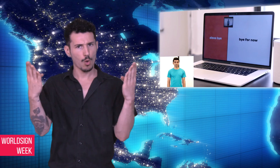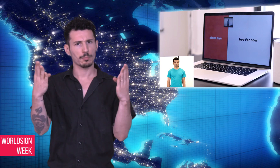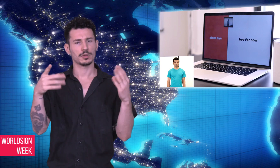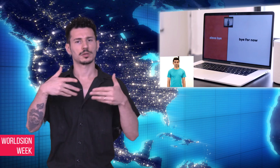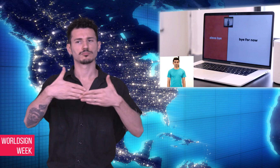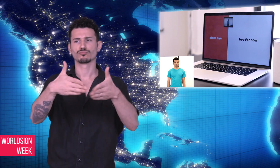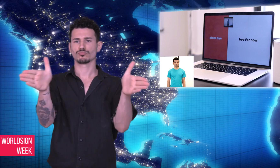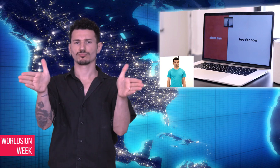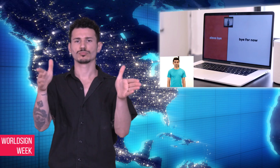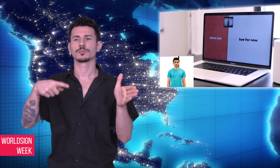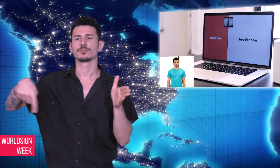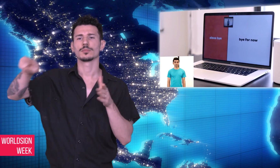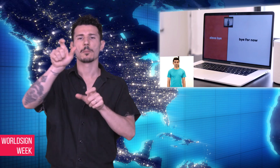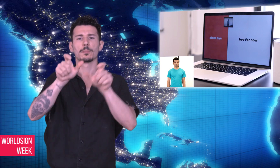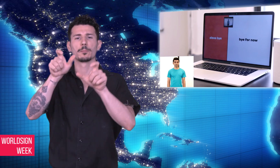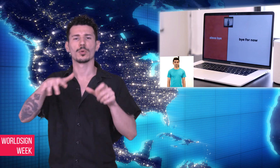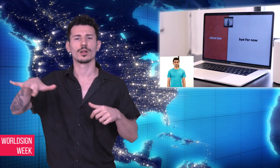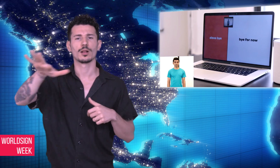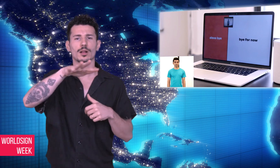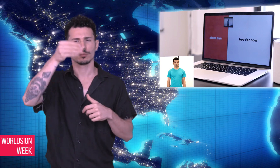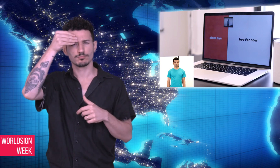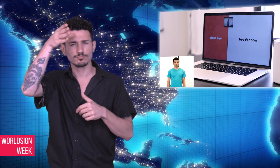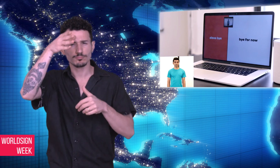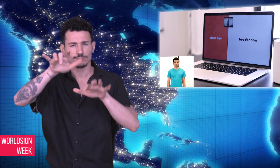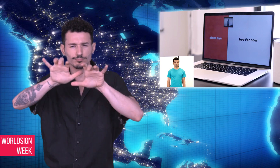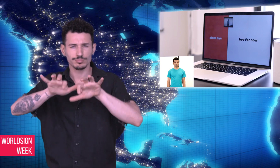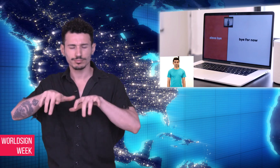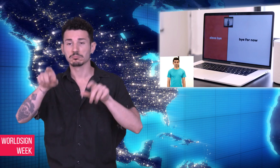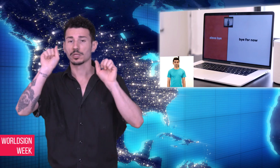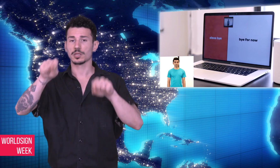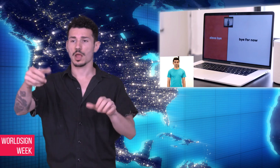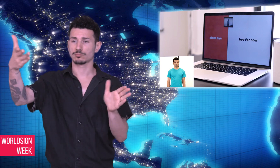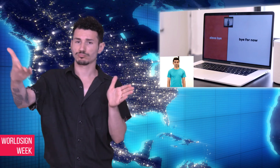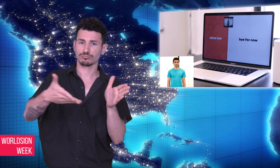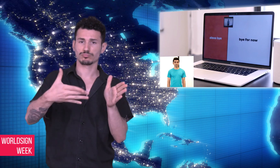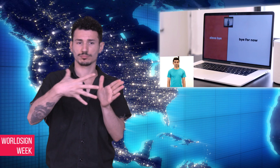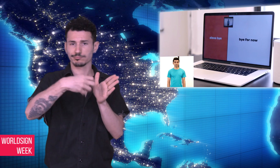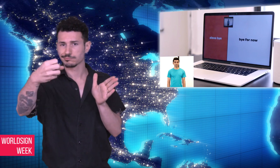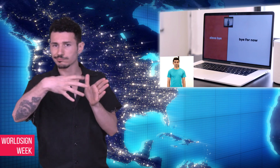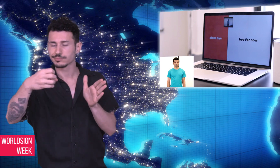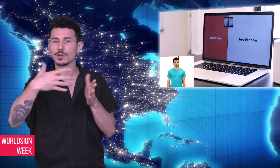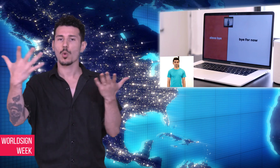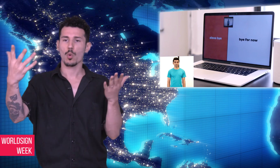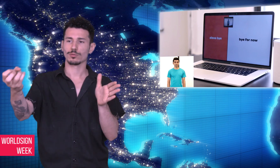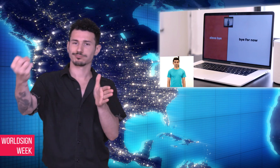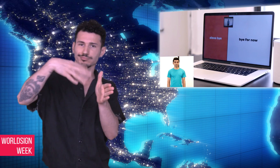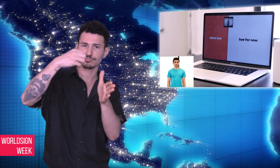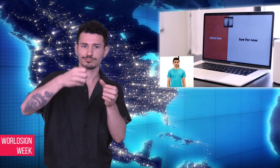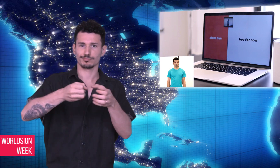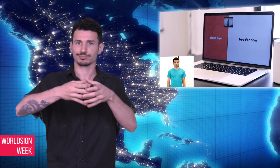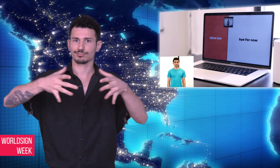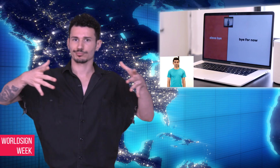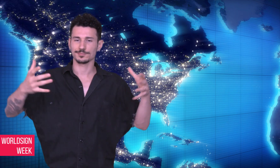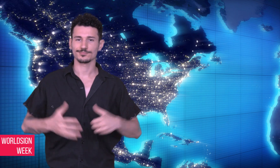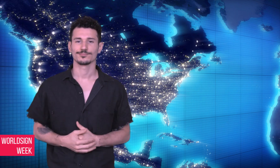programmers wishing to use it.